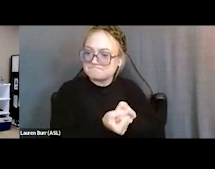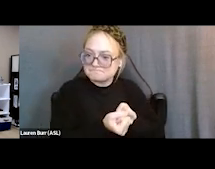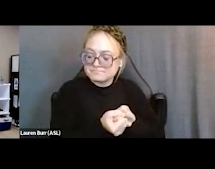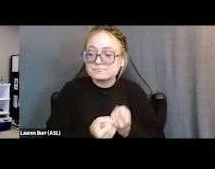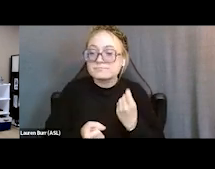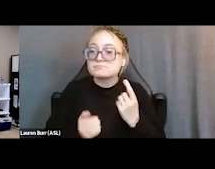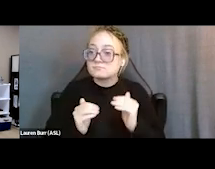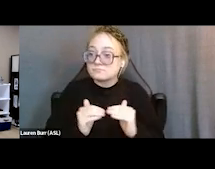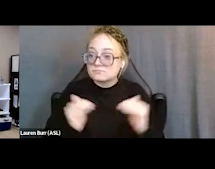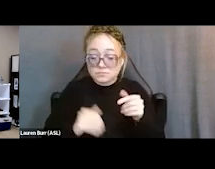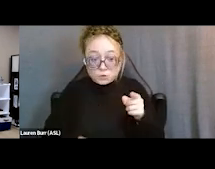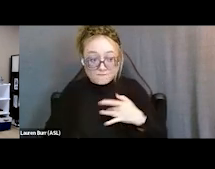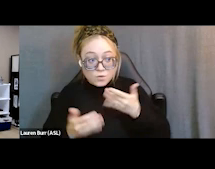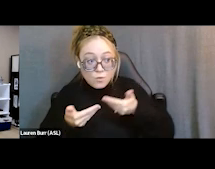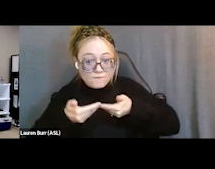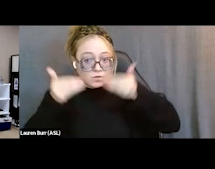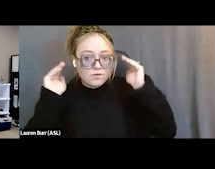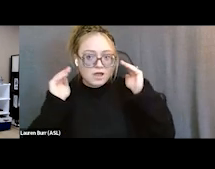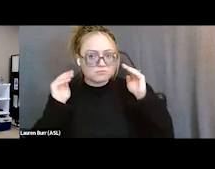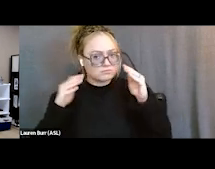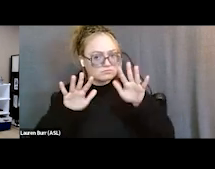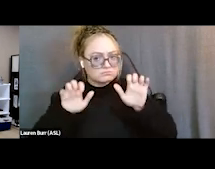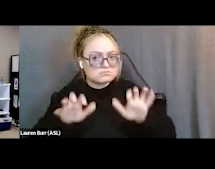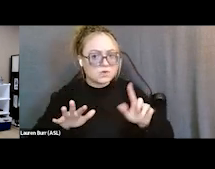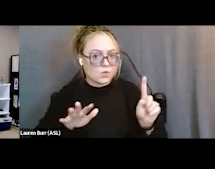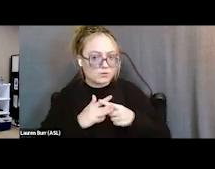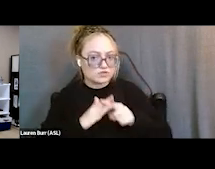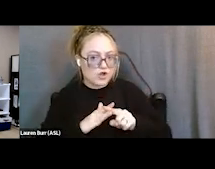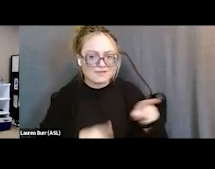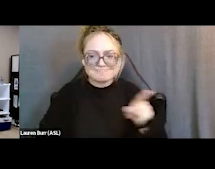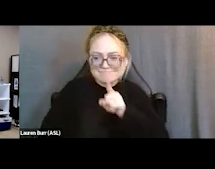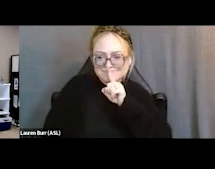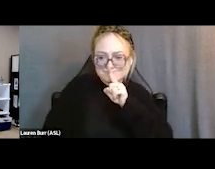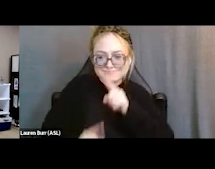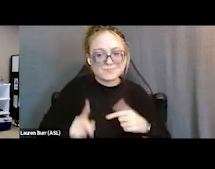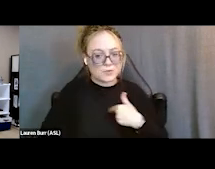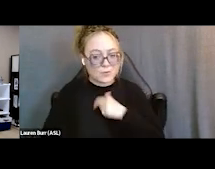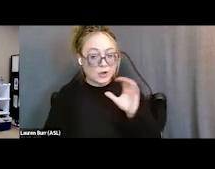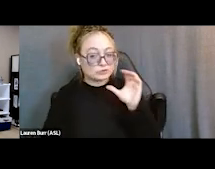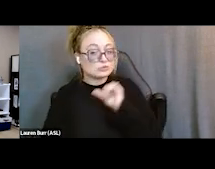you're feeling overwhelmed and you don't know where to start, they didn't say that, but we can kind of assume that they are feeling that way.